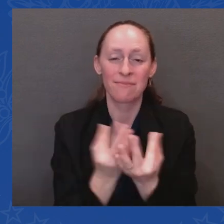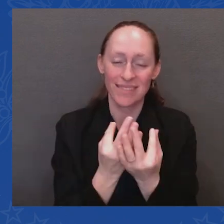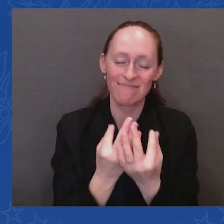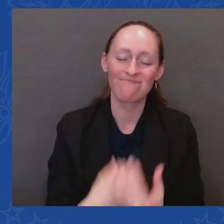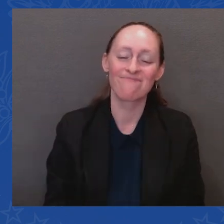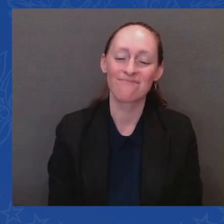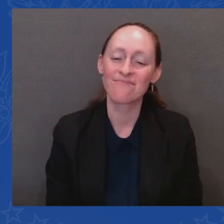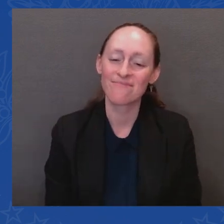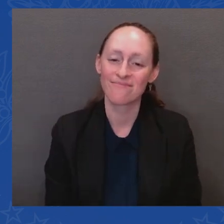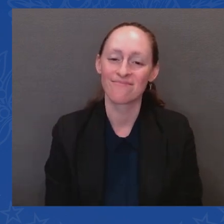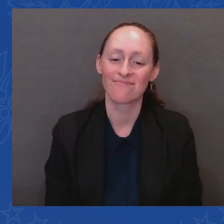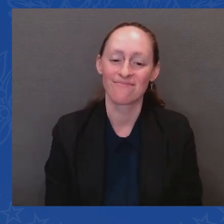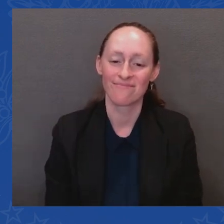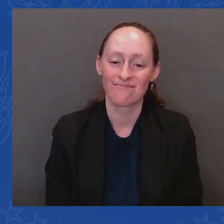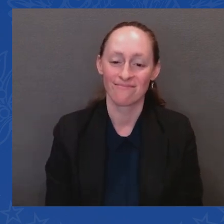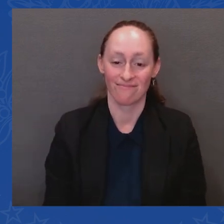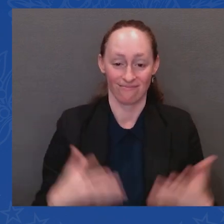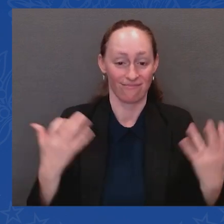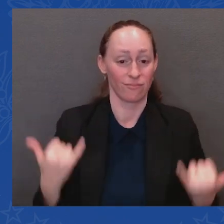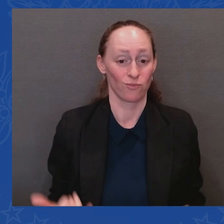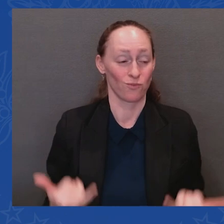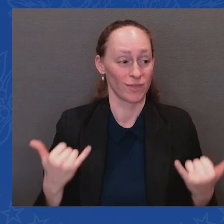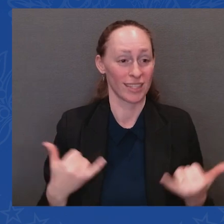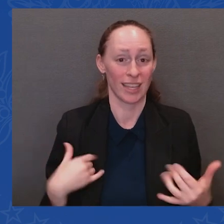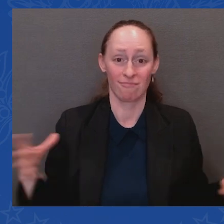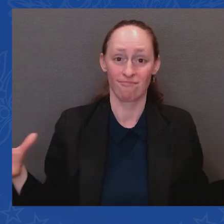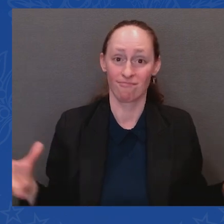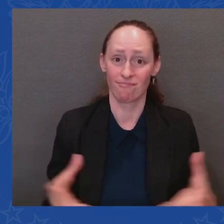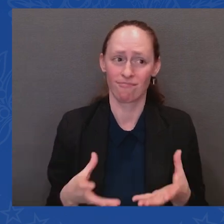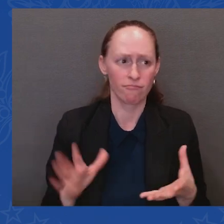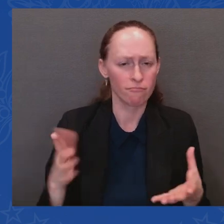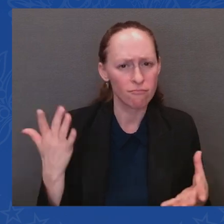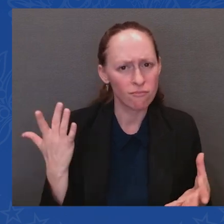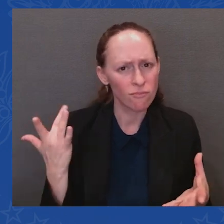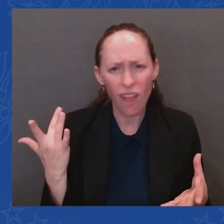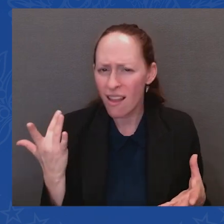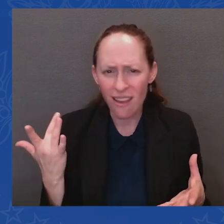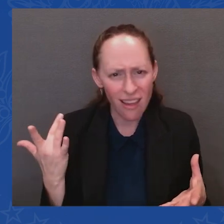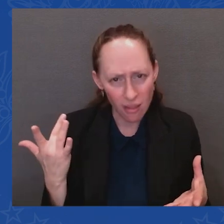We come together today to once again honor the generations of Americans